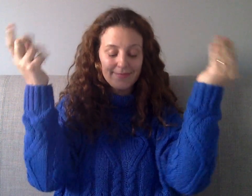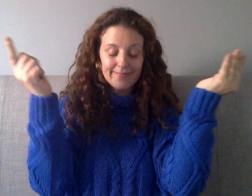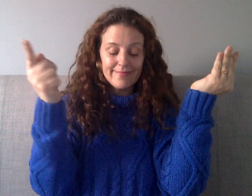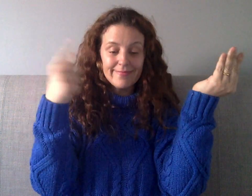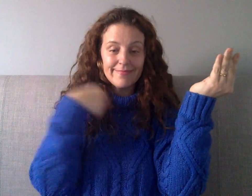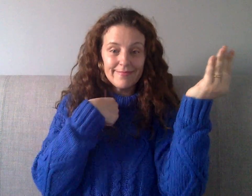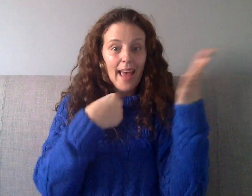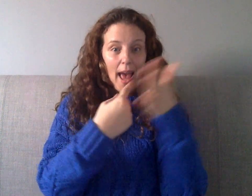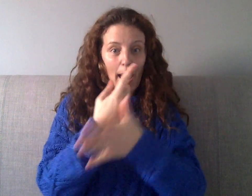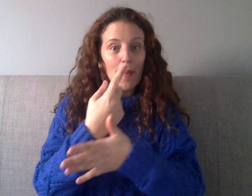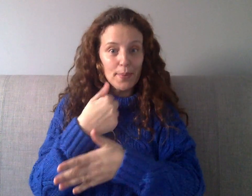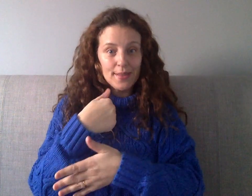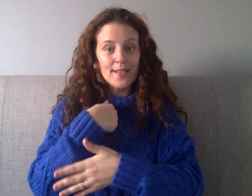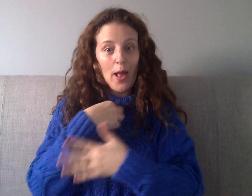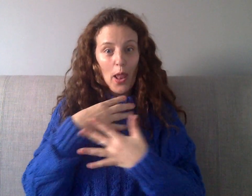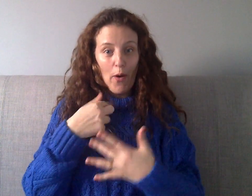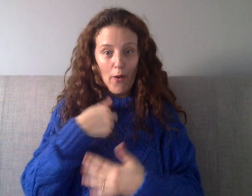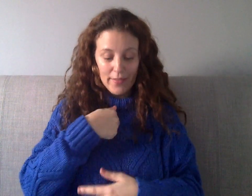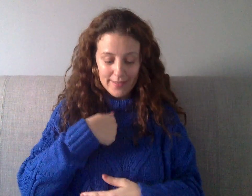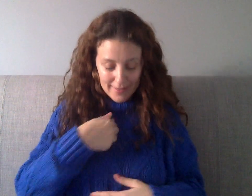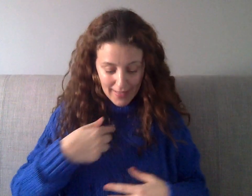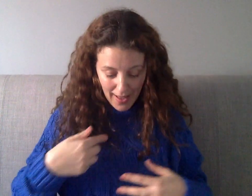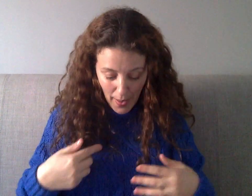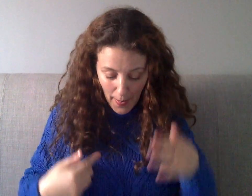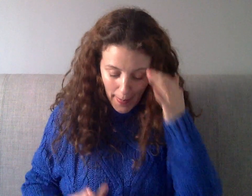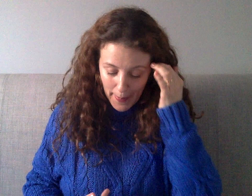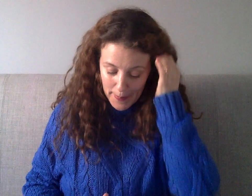That happens a lot to me.